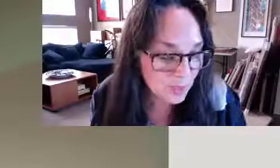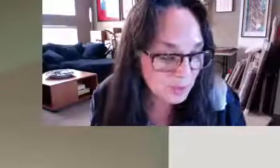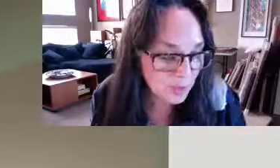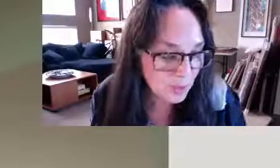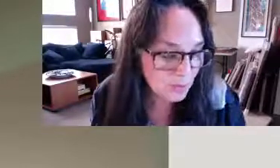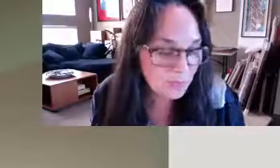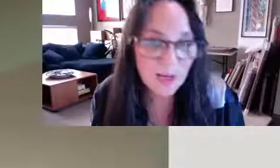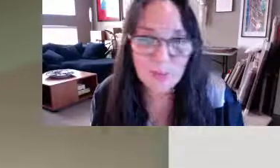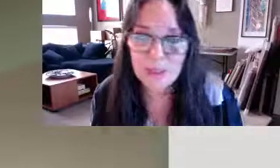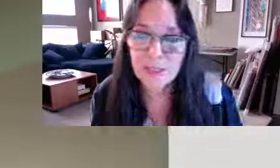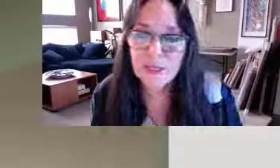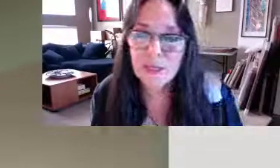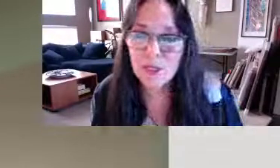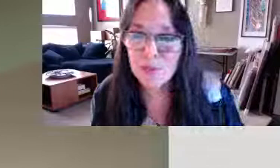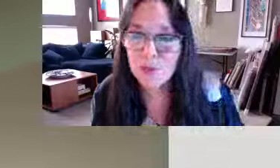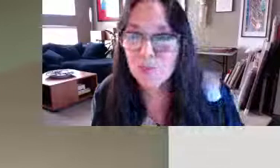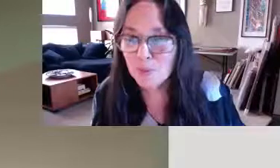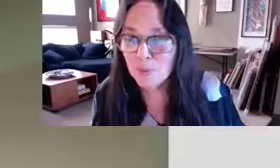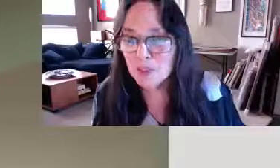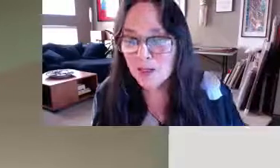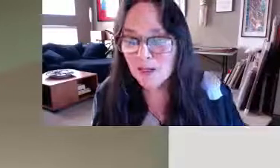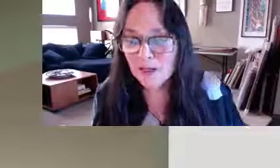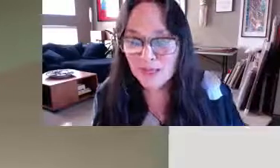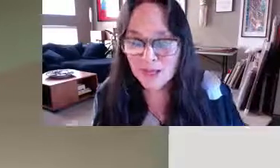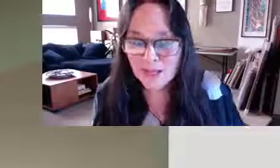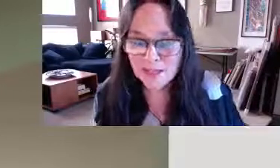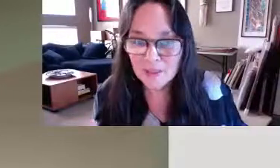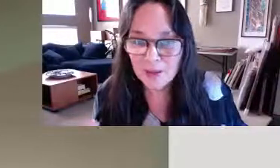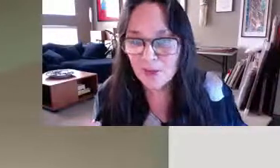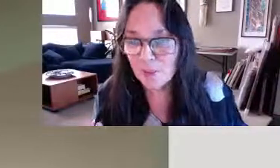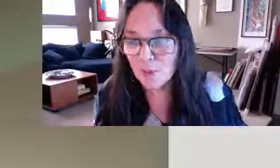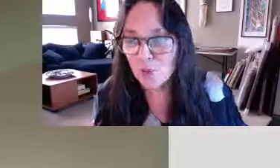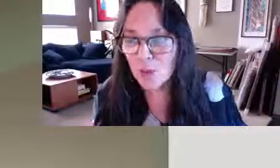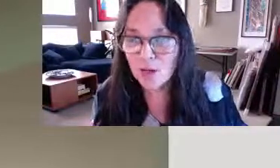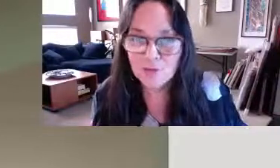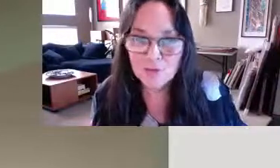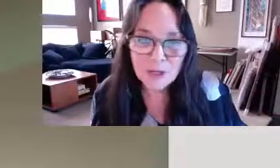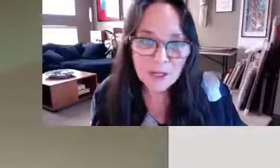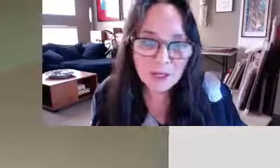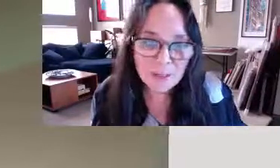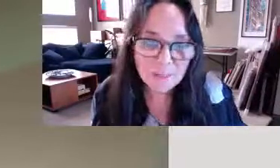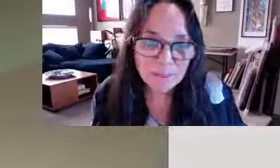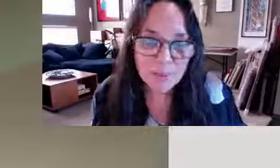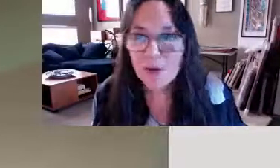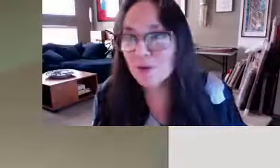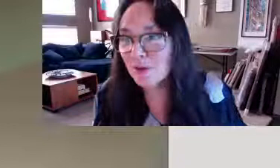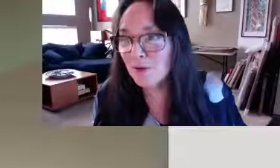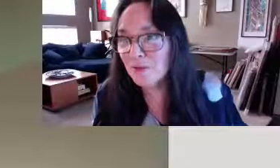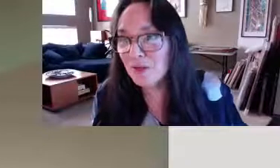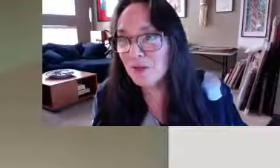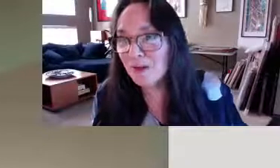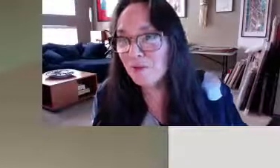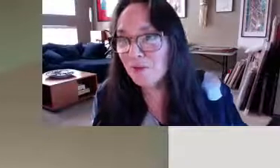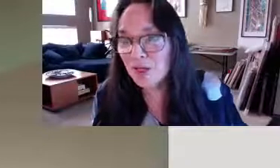as my own families and community members and i think i ended up having about 12 pairs of of Grace